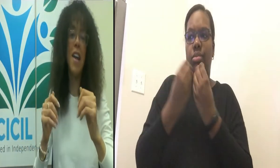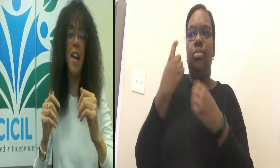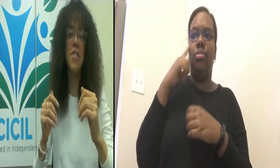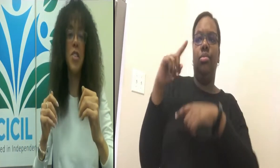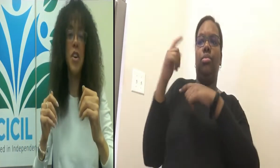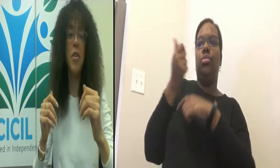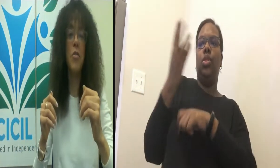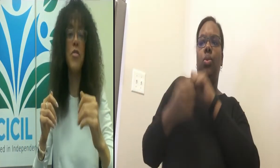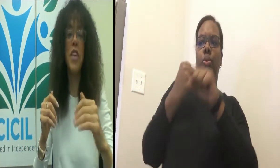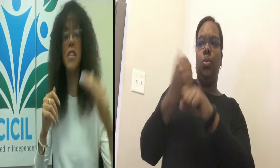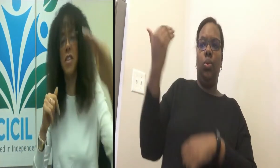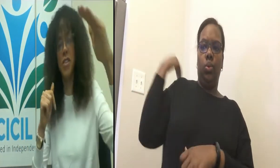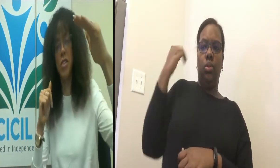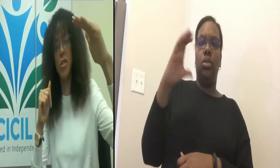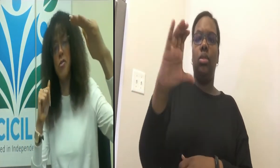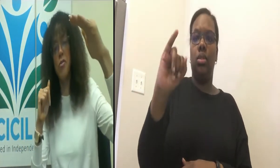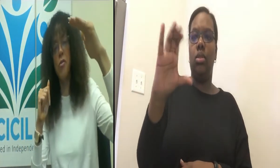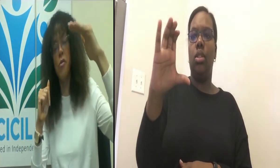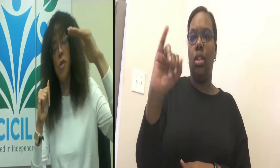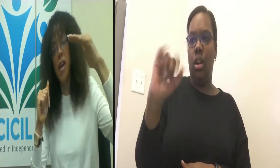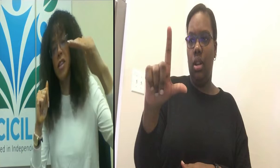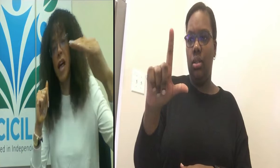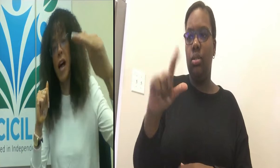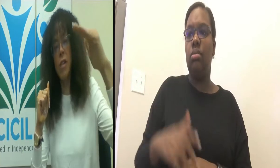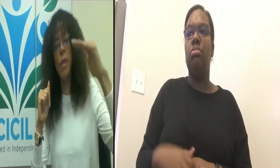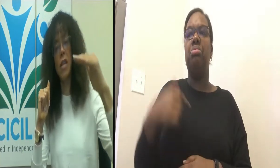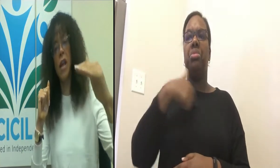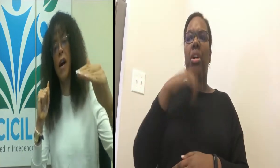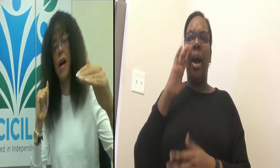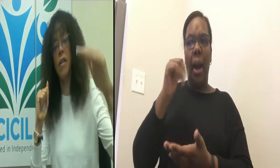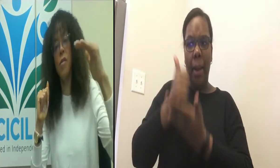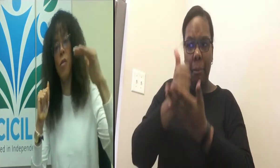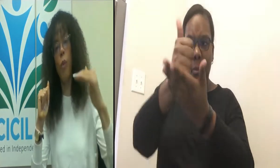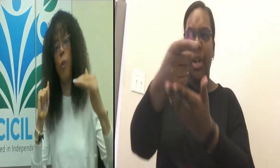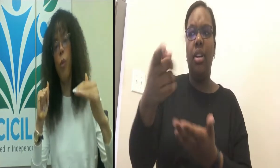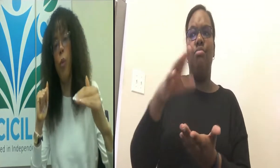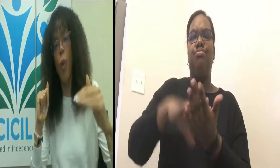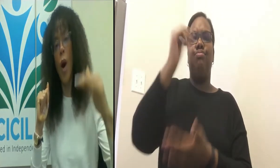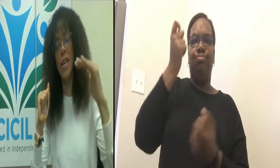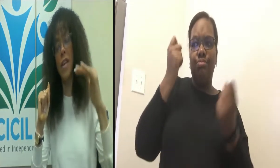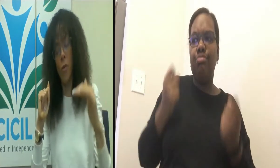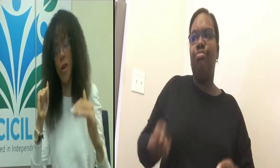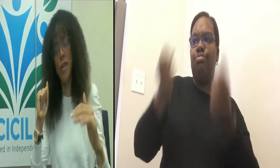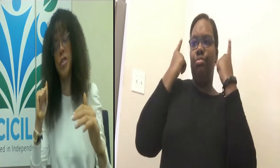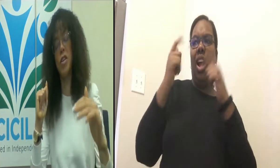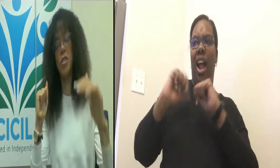this is the hope for the organization okay and so that's going to show you